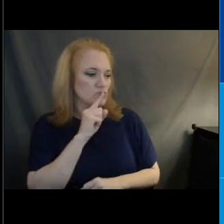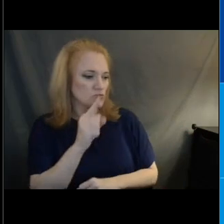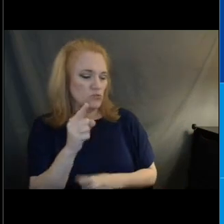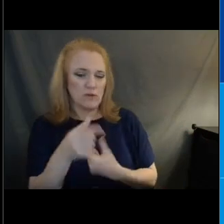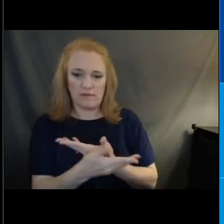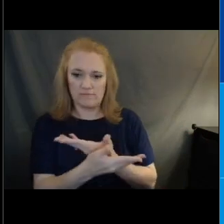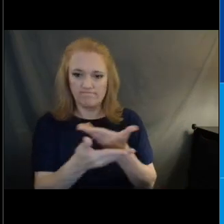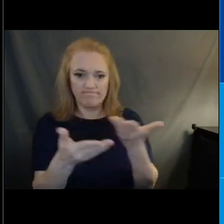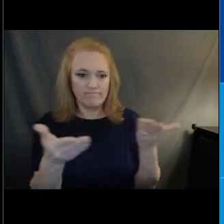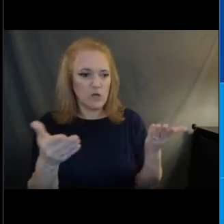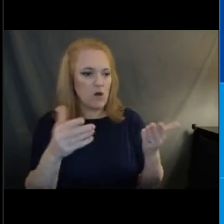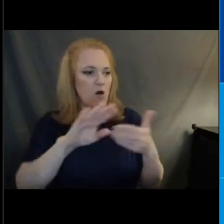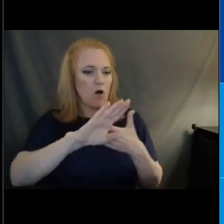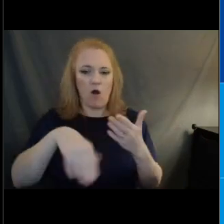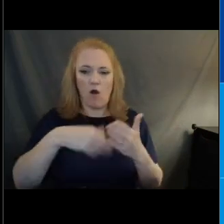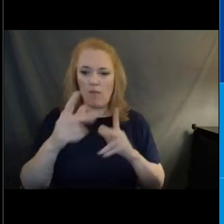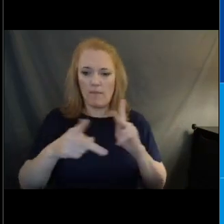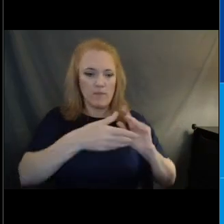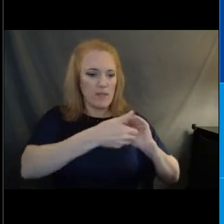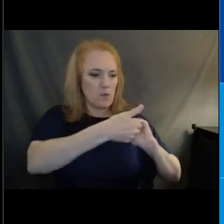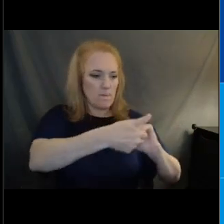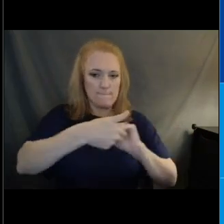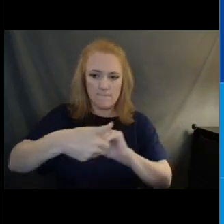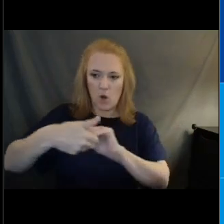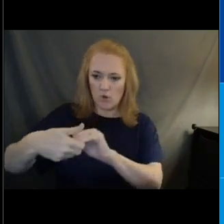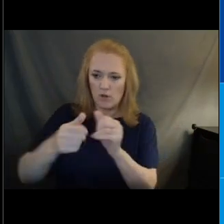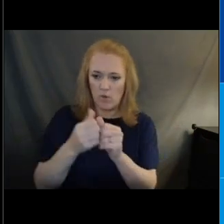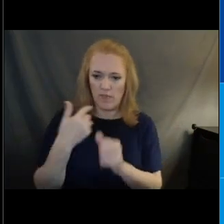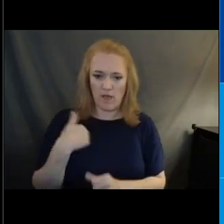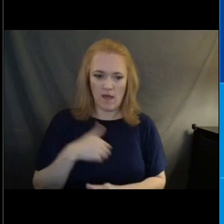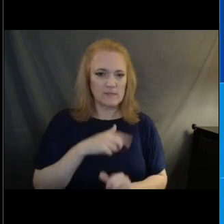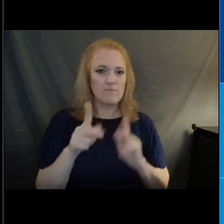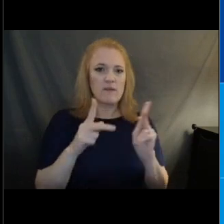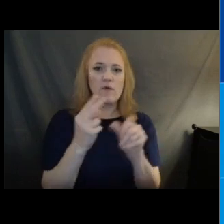all of our partners that are listening today and the users of our information, are equipped